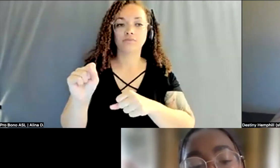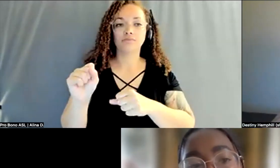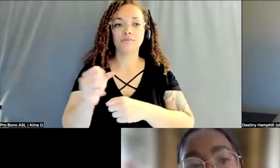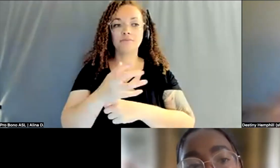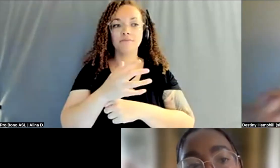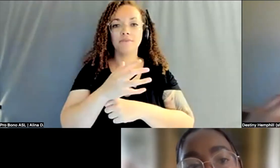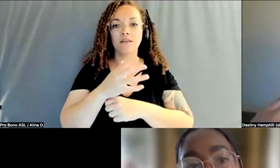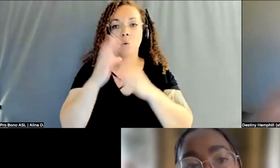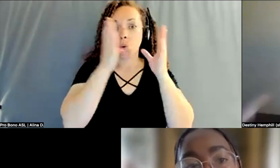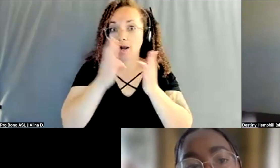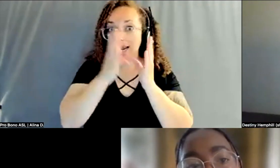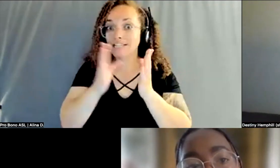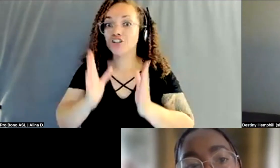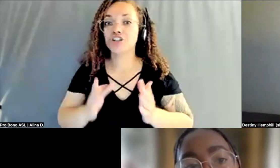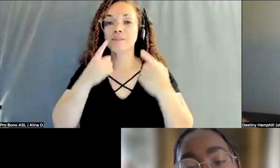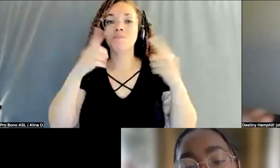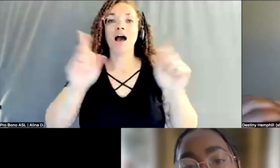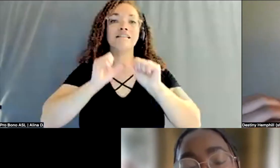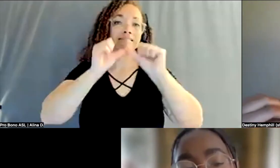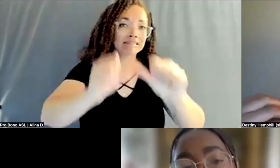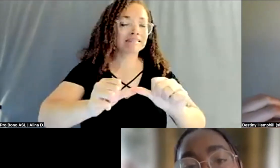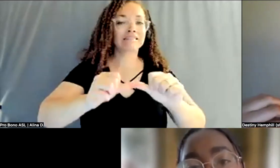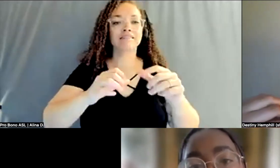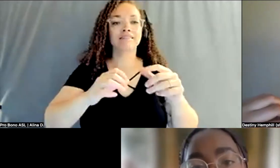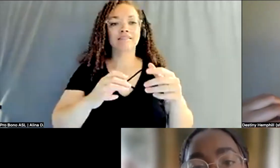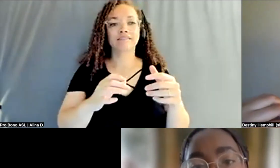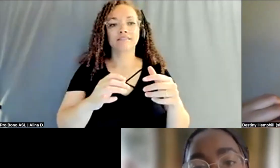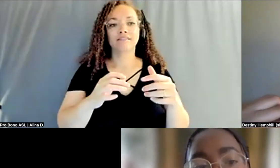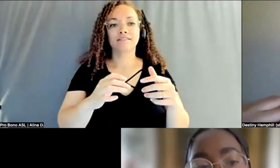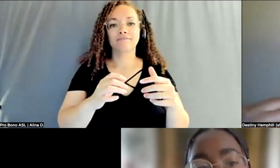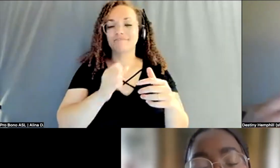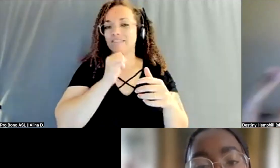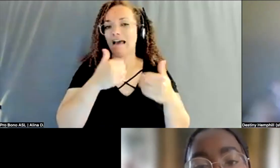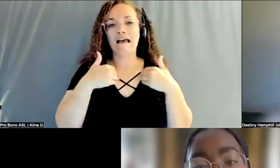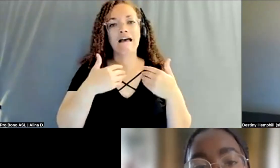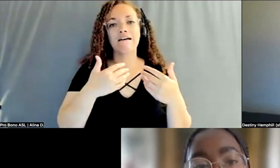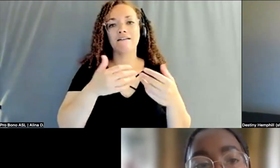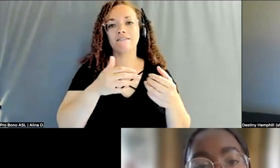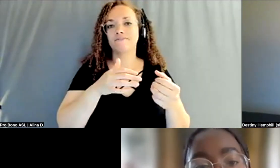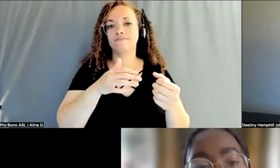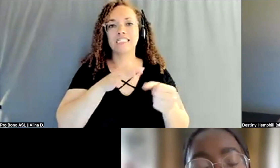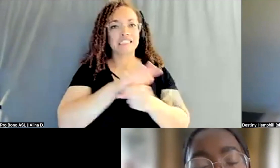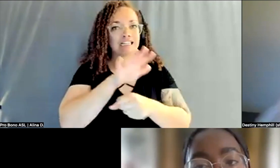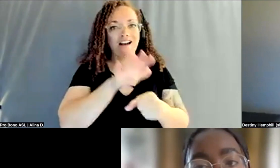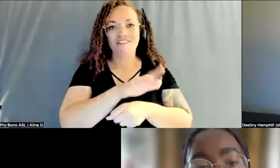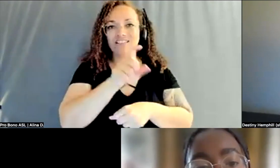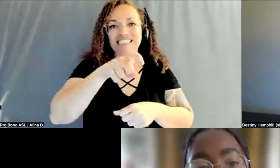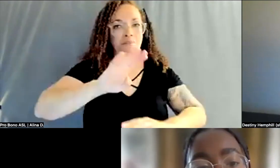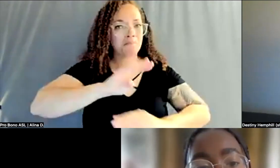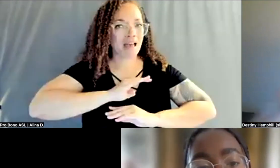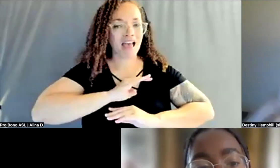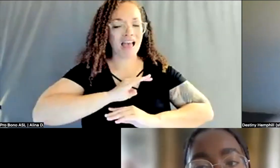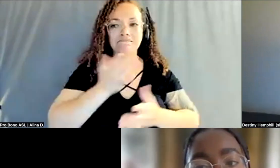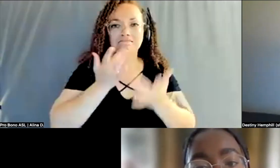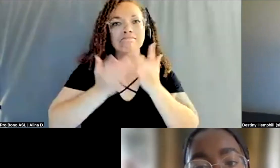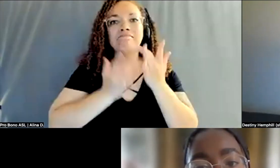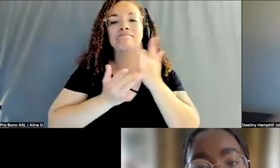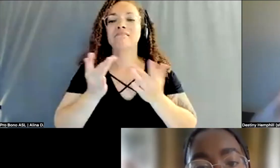not having their material needs met, and then just the interpersonal dynamics and trauma that